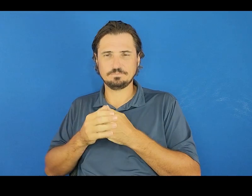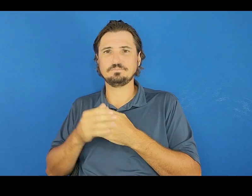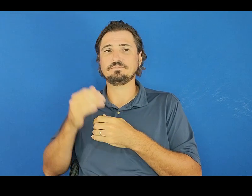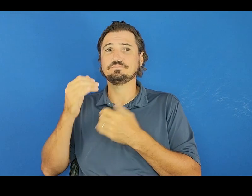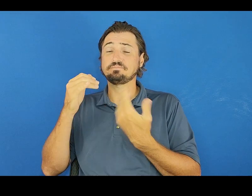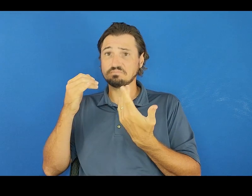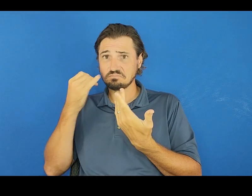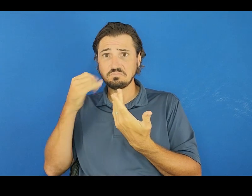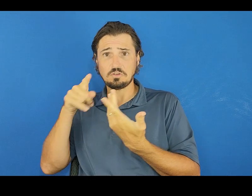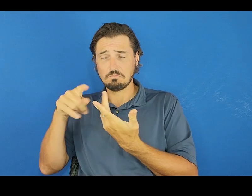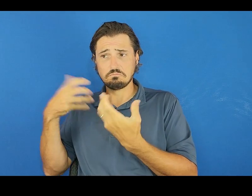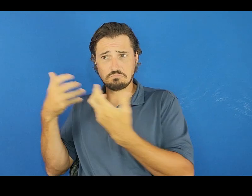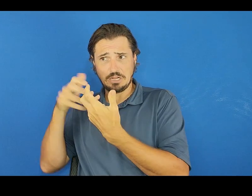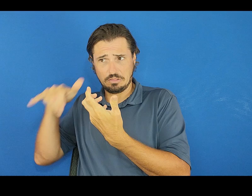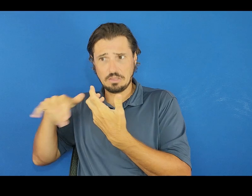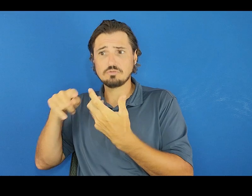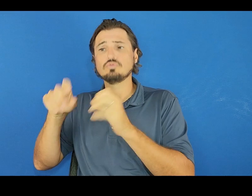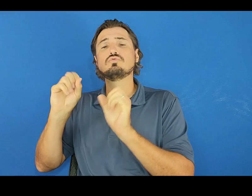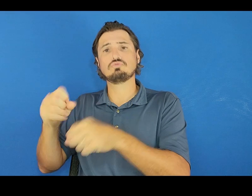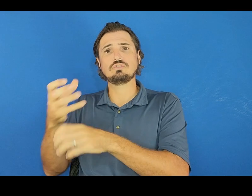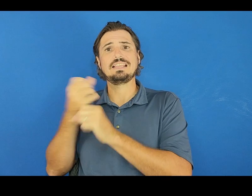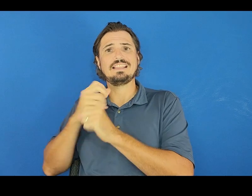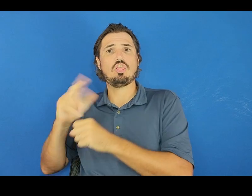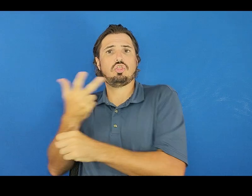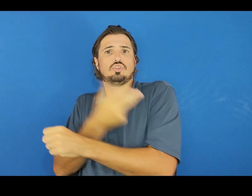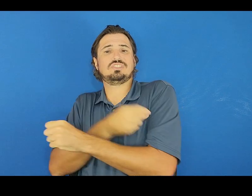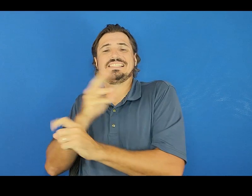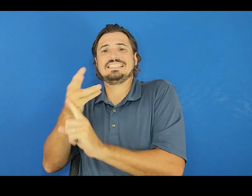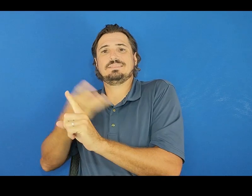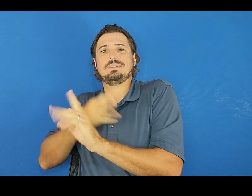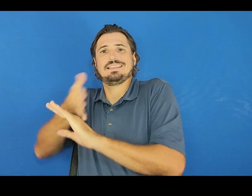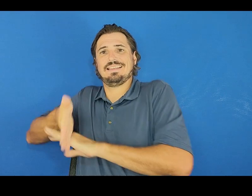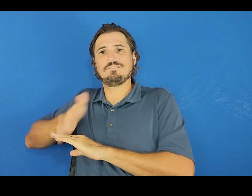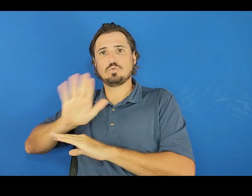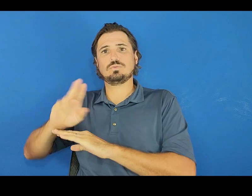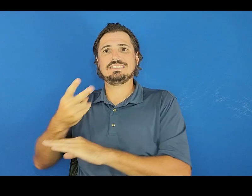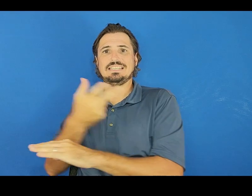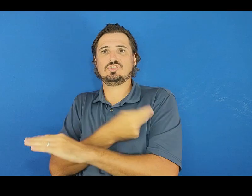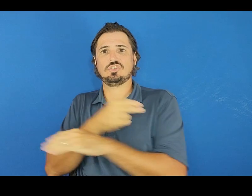you are eligible, you can make an appointment for a Pfizer booster six months after your second dose